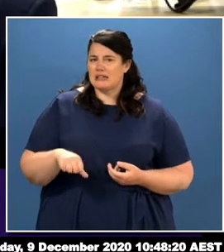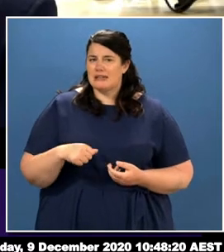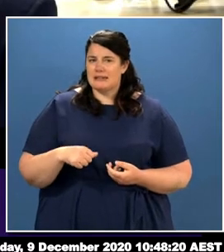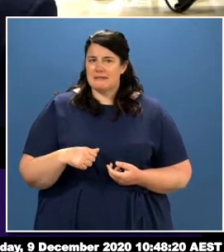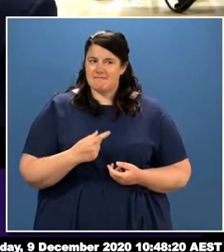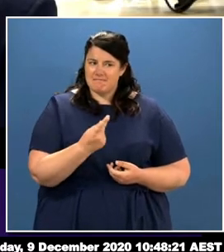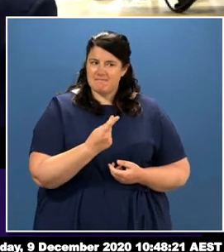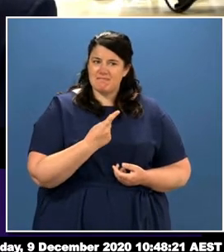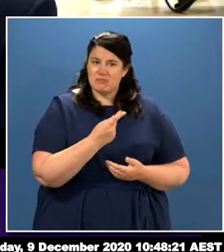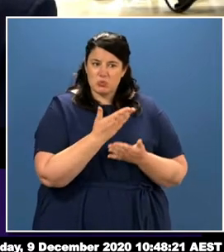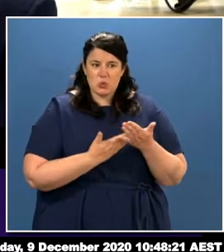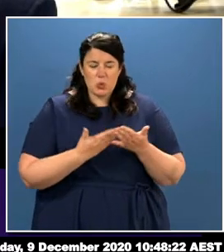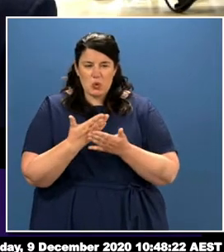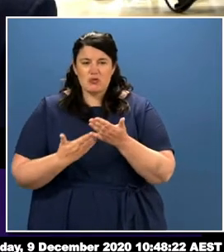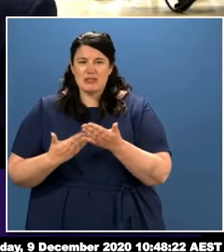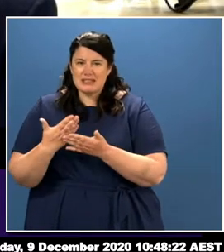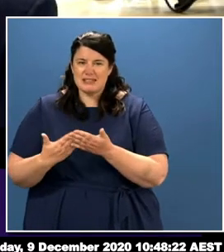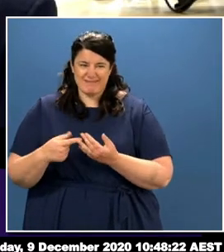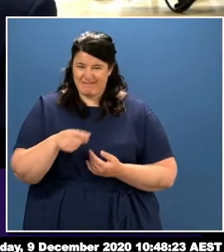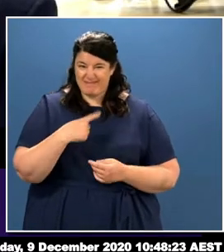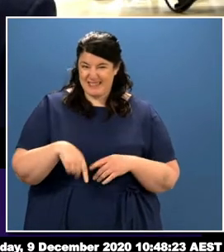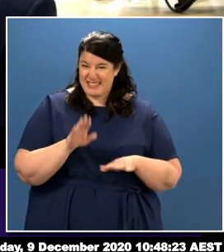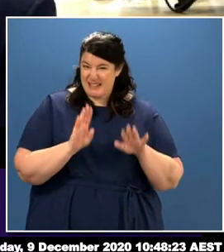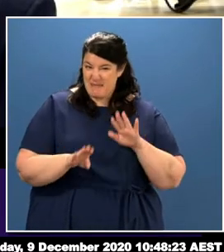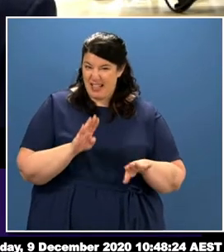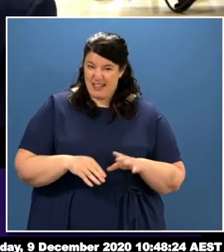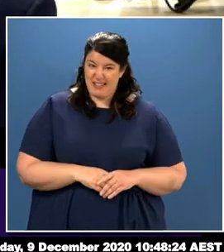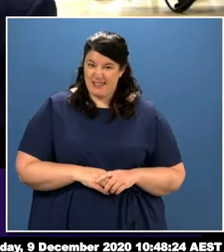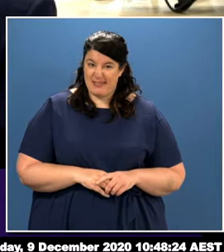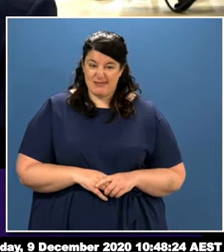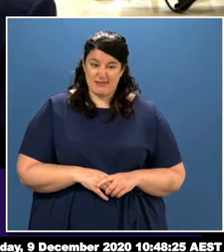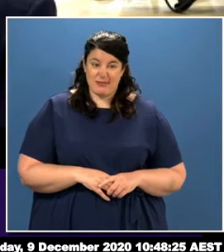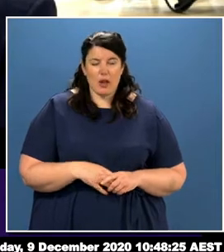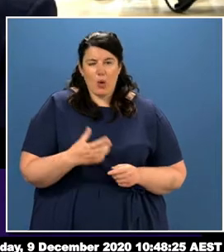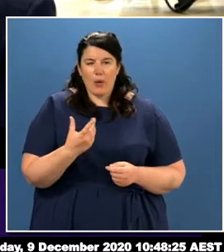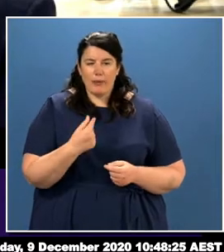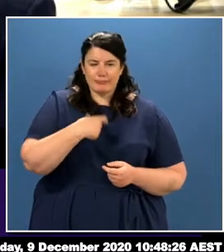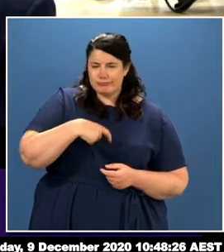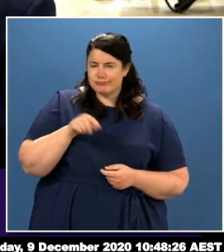similar we all are. I mean, you know, we're all different in some ways sure, but we are all